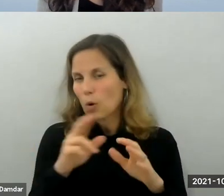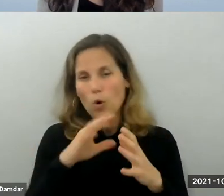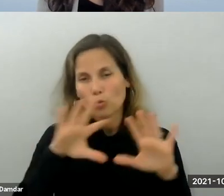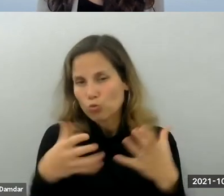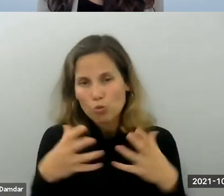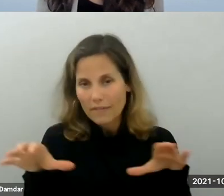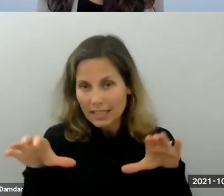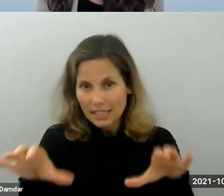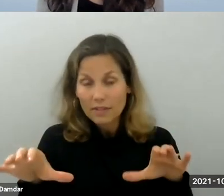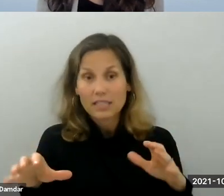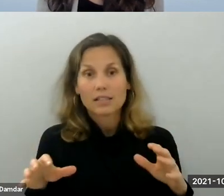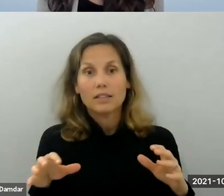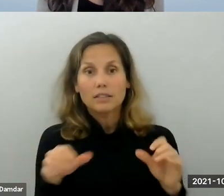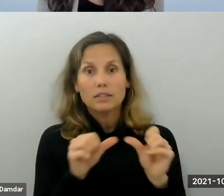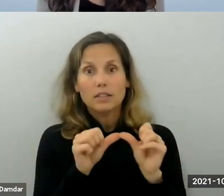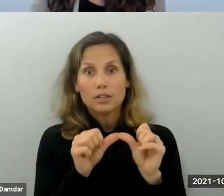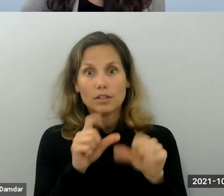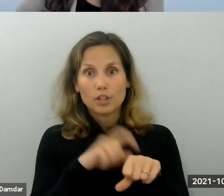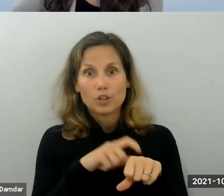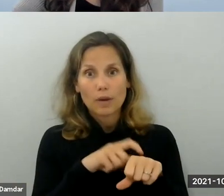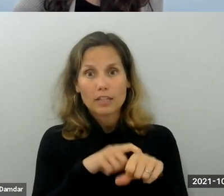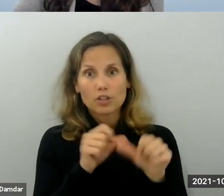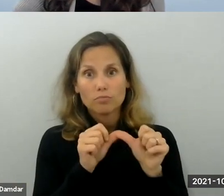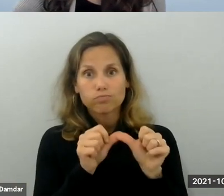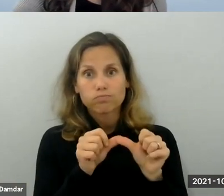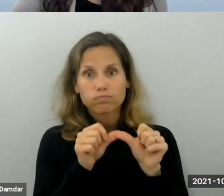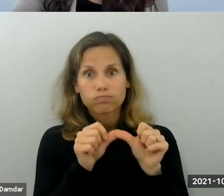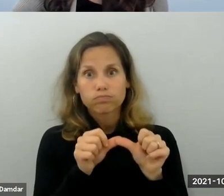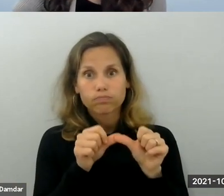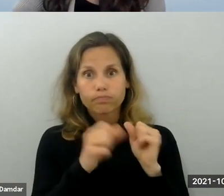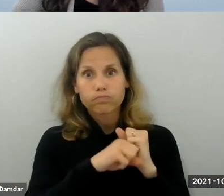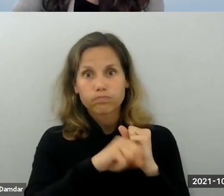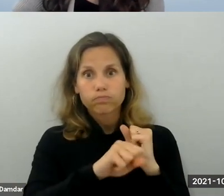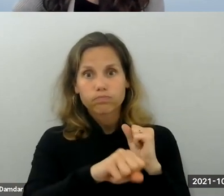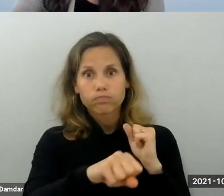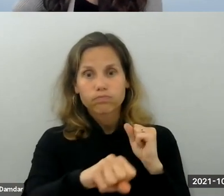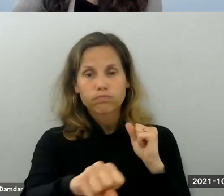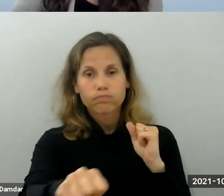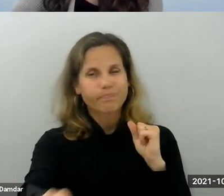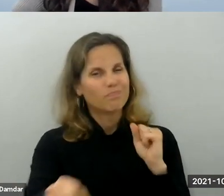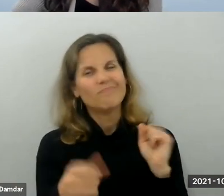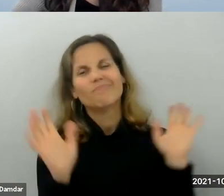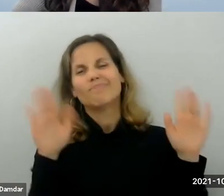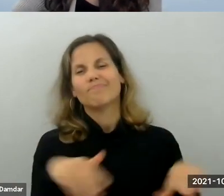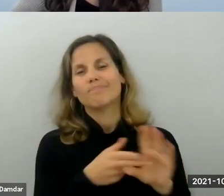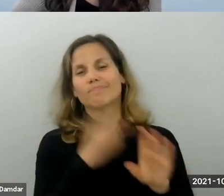Lisa Saldana (she/her/hers): And the duration will start getting further and further out and then they just continue so we can tell when they've started working.